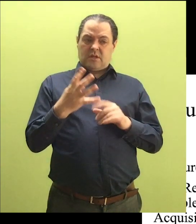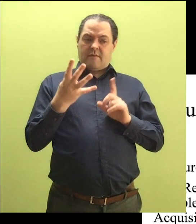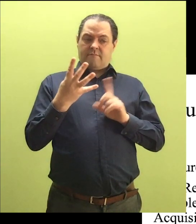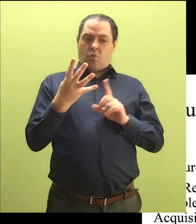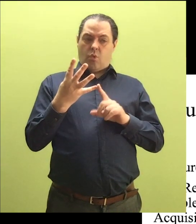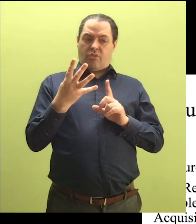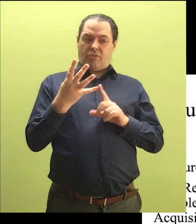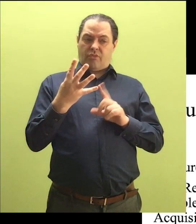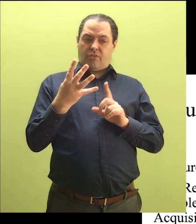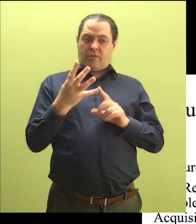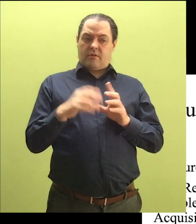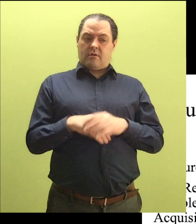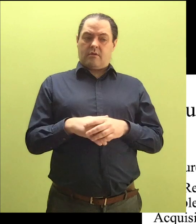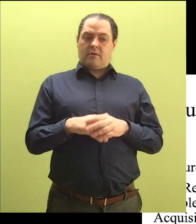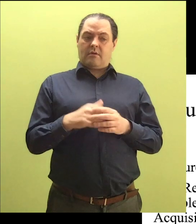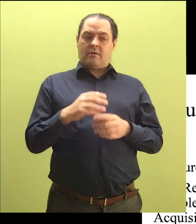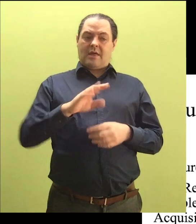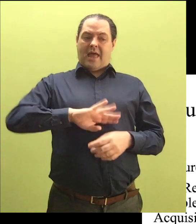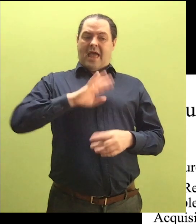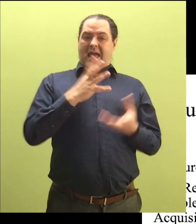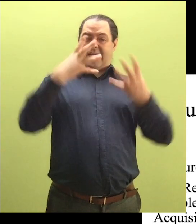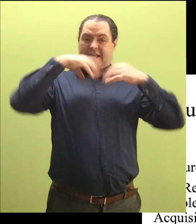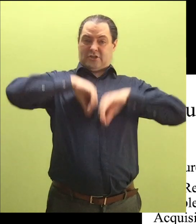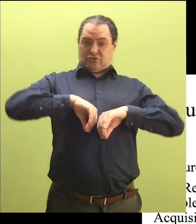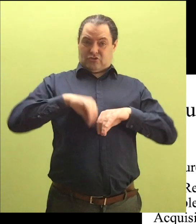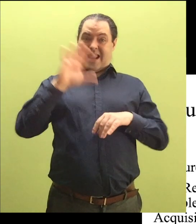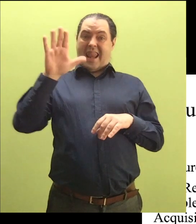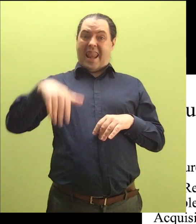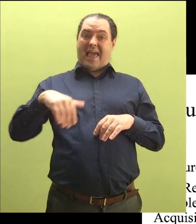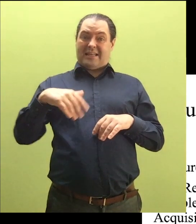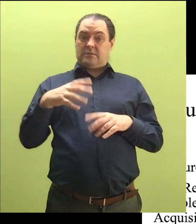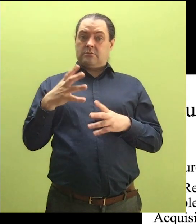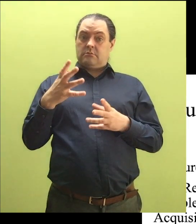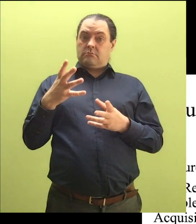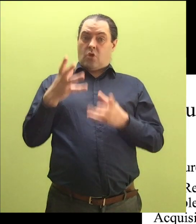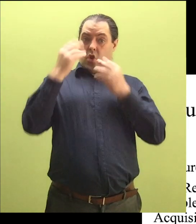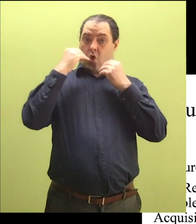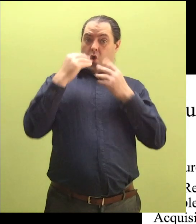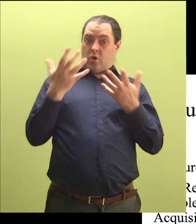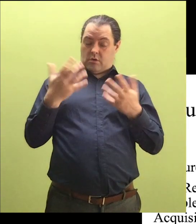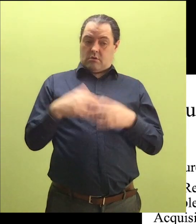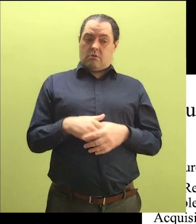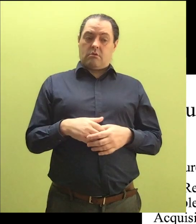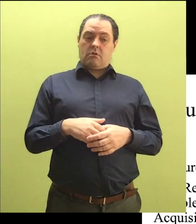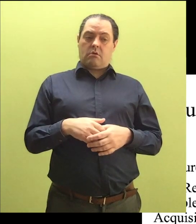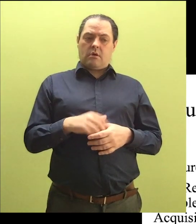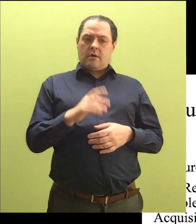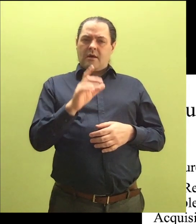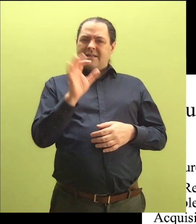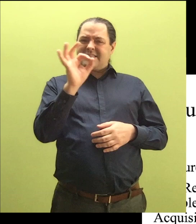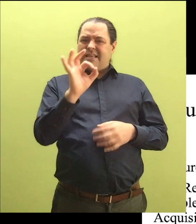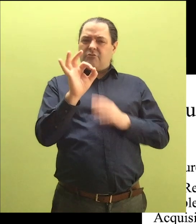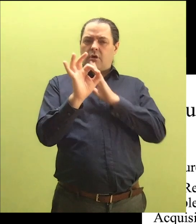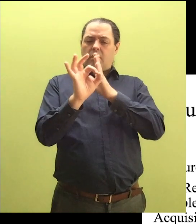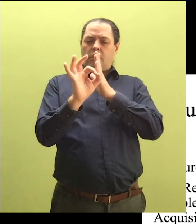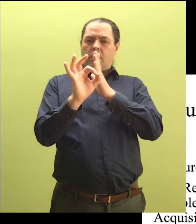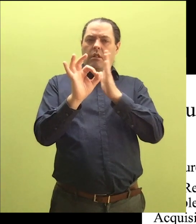late learner. The last effect is just below zero, and Added to the intercept, remains below zero, which shows that the late